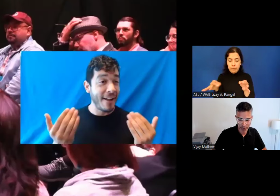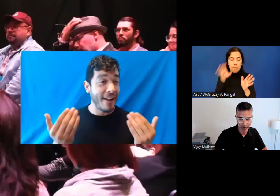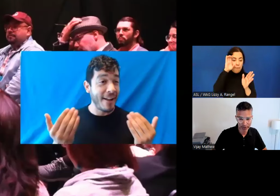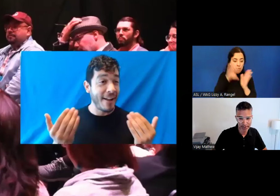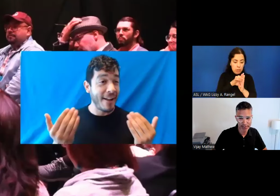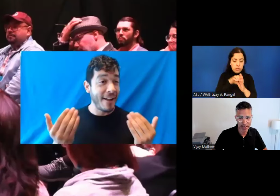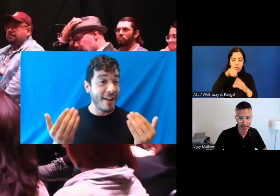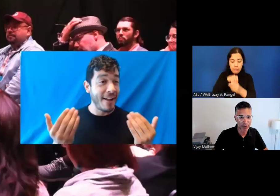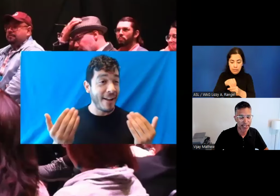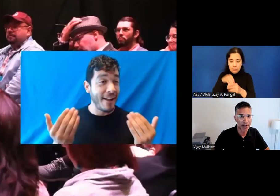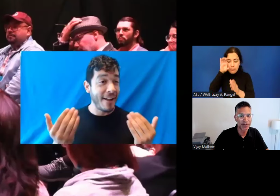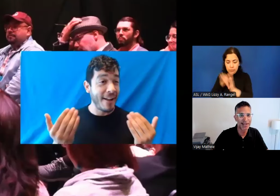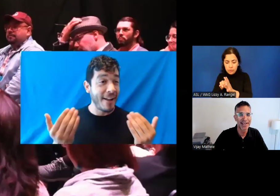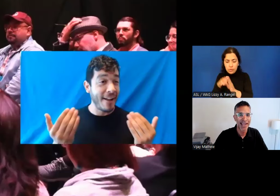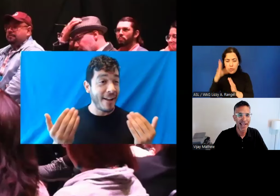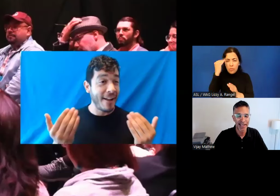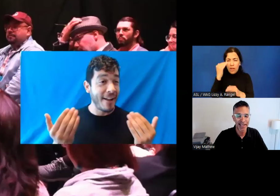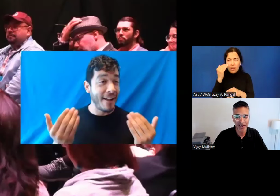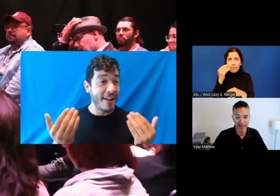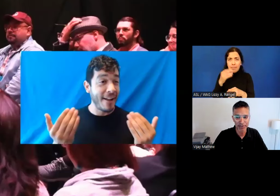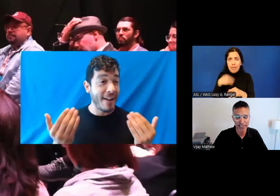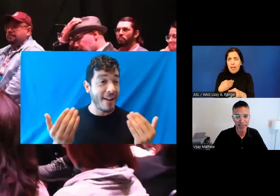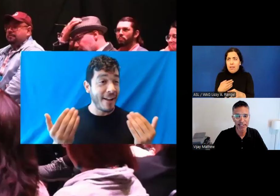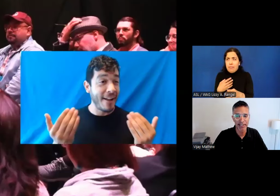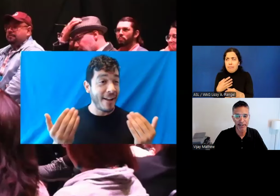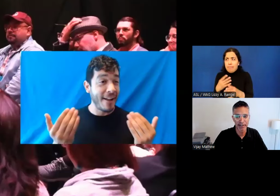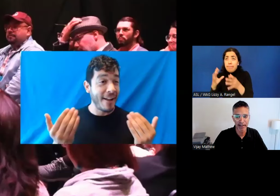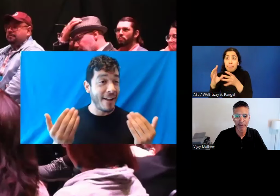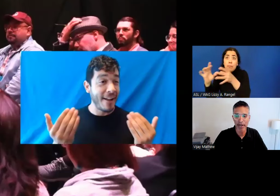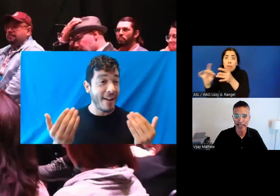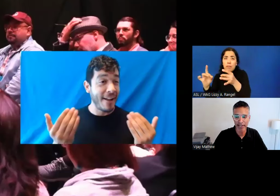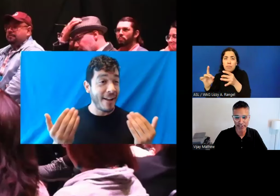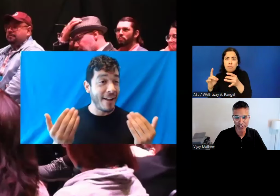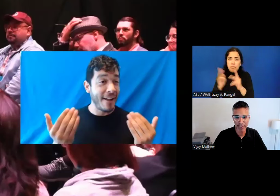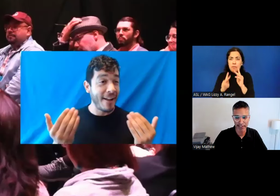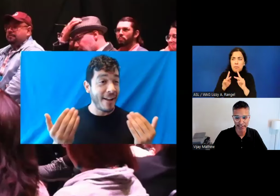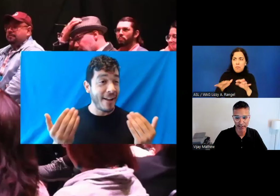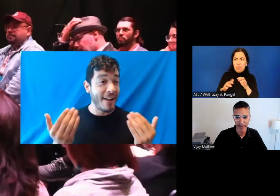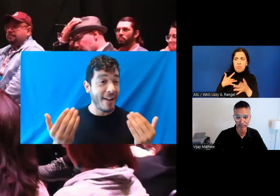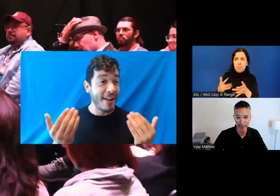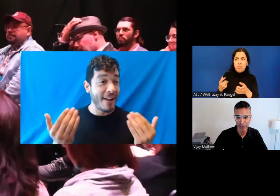word to say out loud, and just to be clear, I'm writing out the spelling there, picture